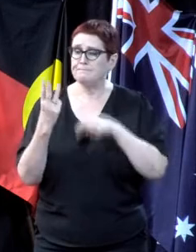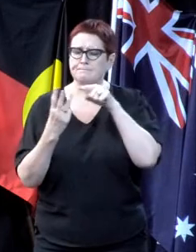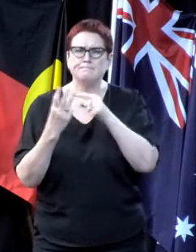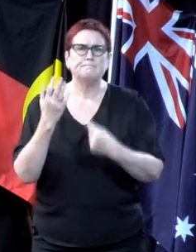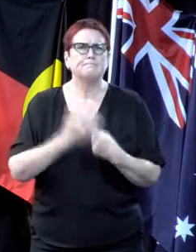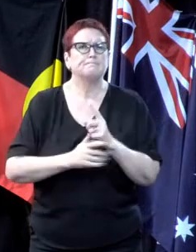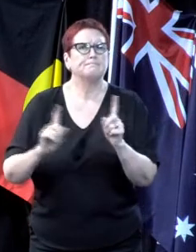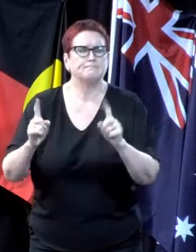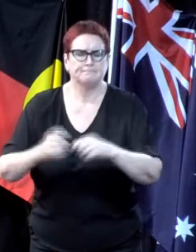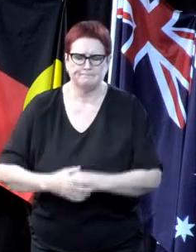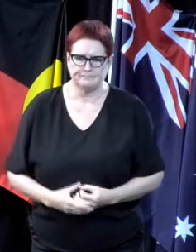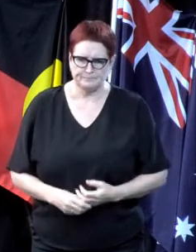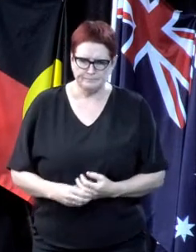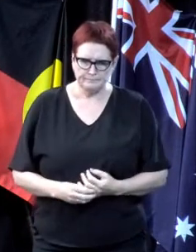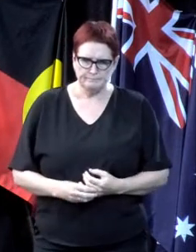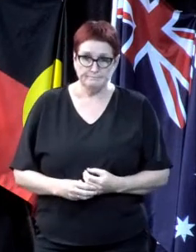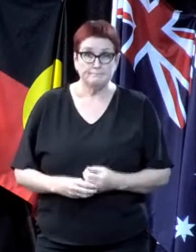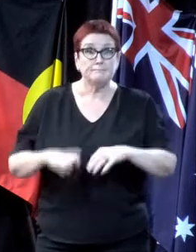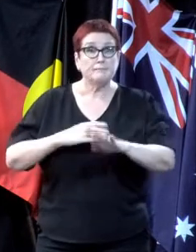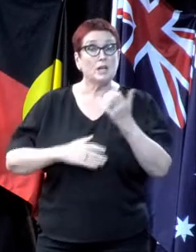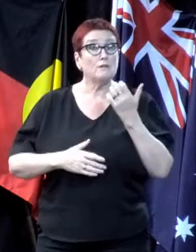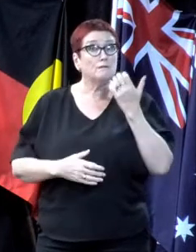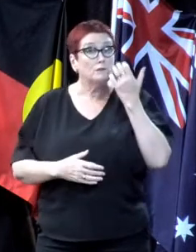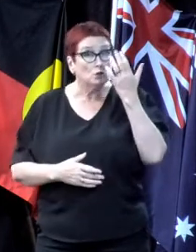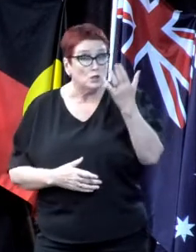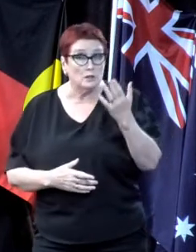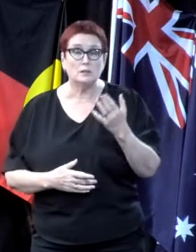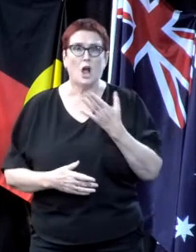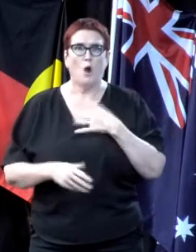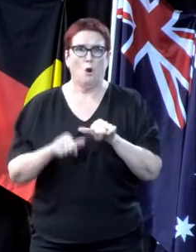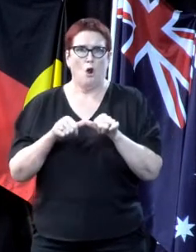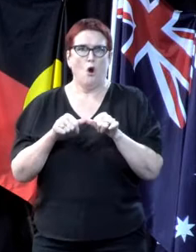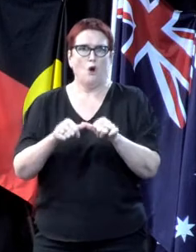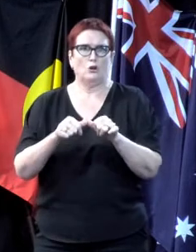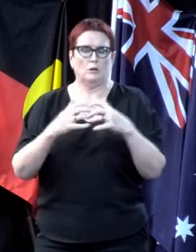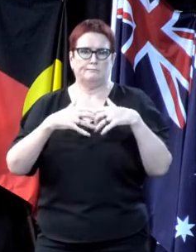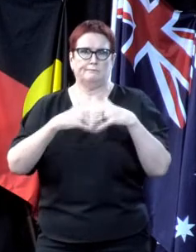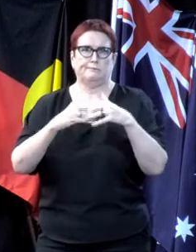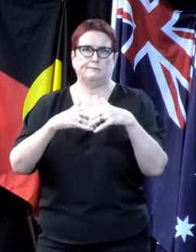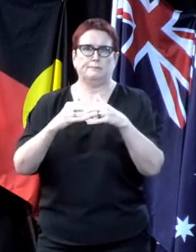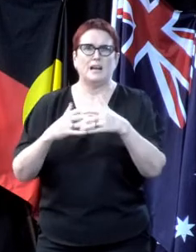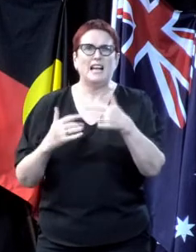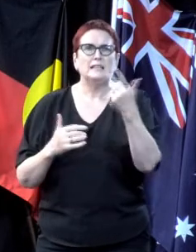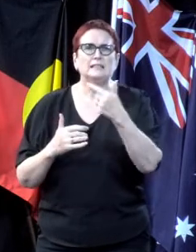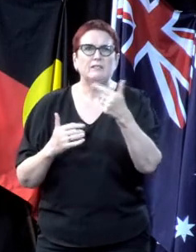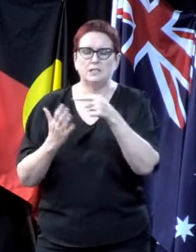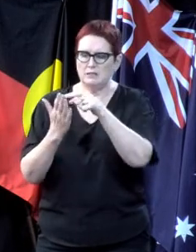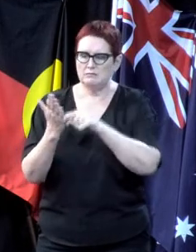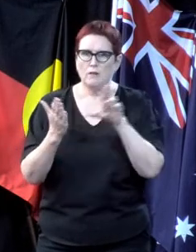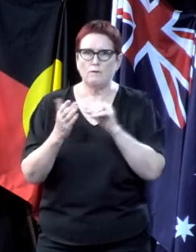Moving forward, my expectation is the ongoing implementation of the 17 key recommendations from the Deloitte’s review. And I'm going... DR MELLIFONT: You're going